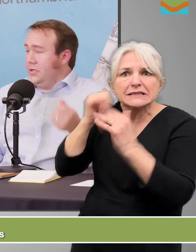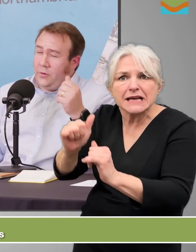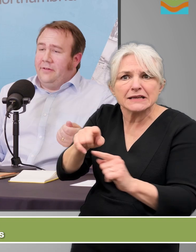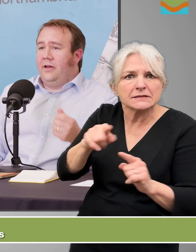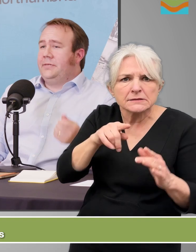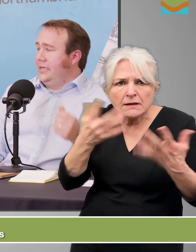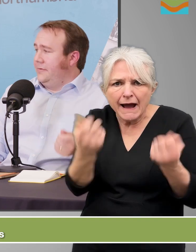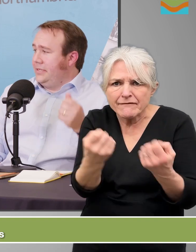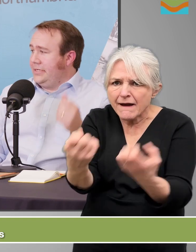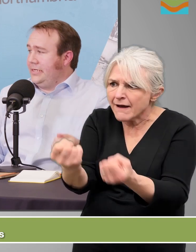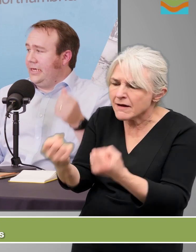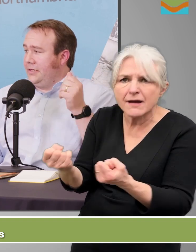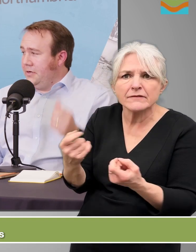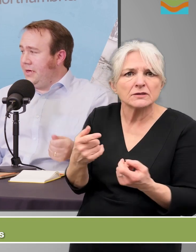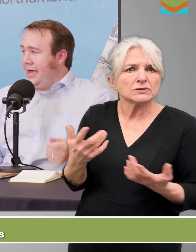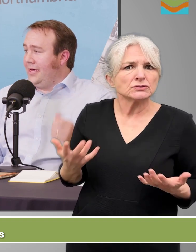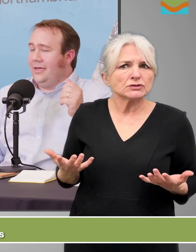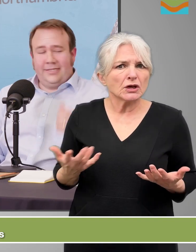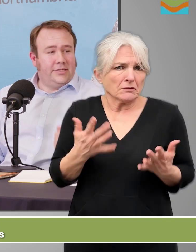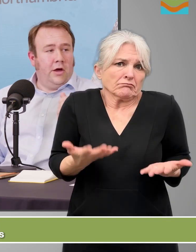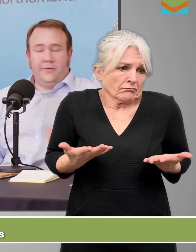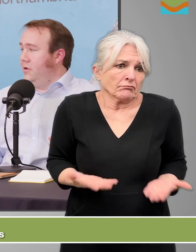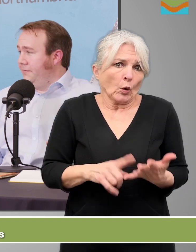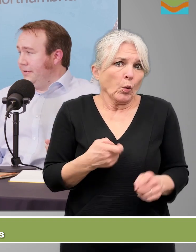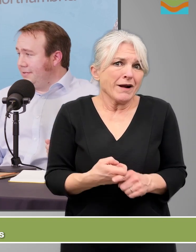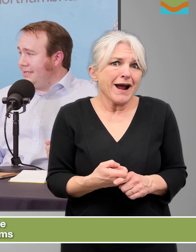So 25% of the cities in the UK sit over coalfields